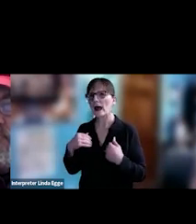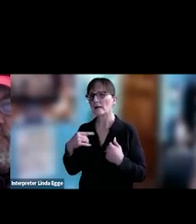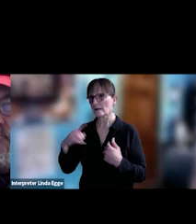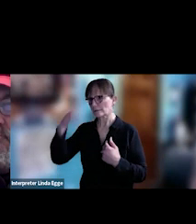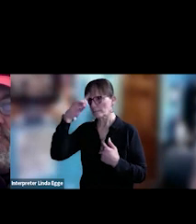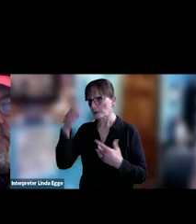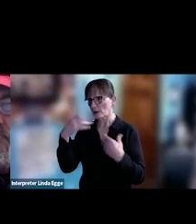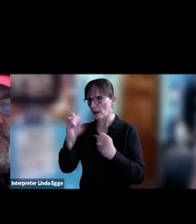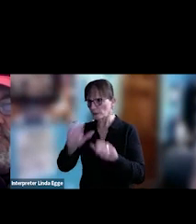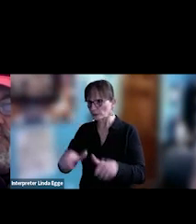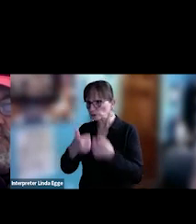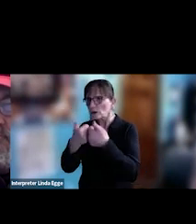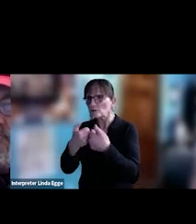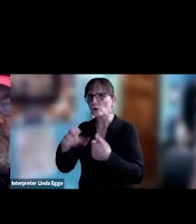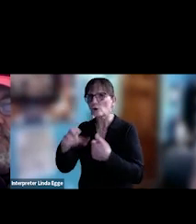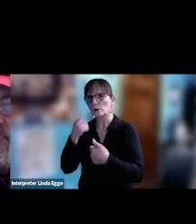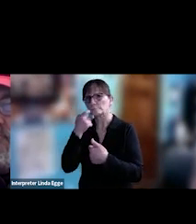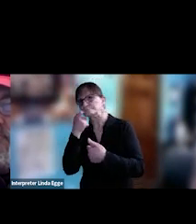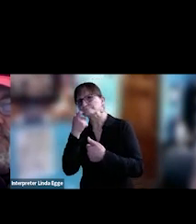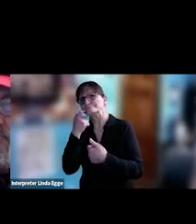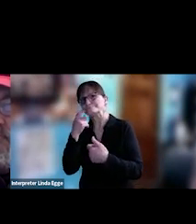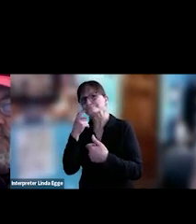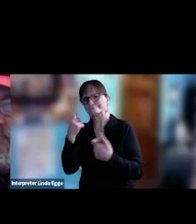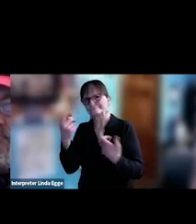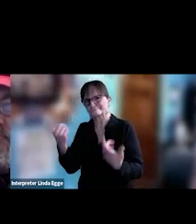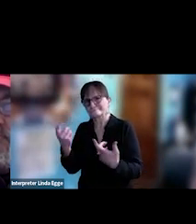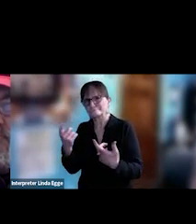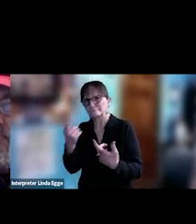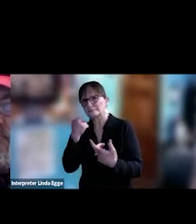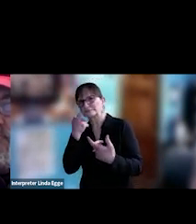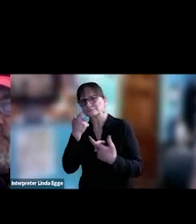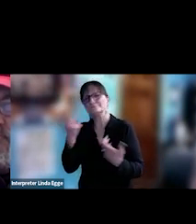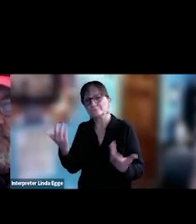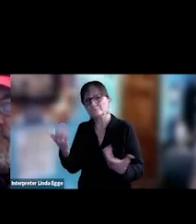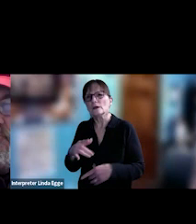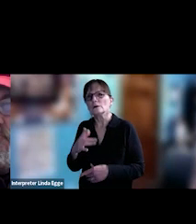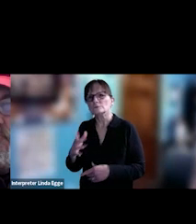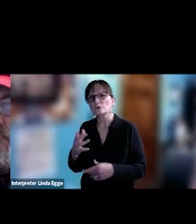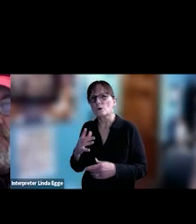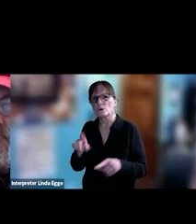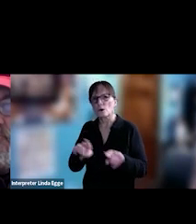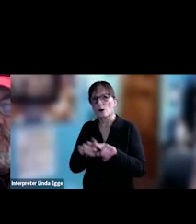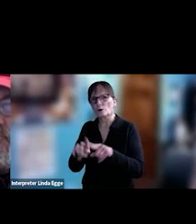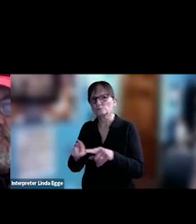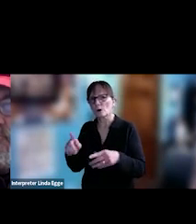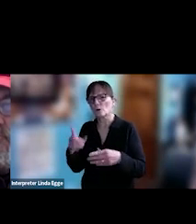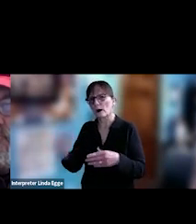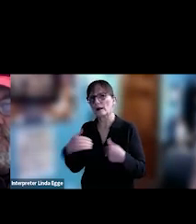in or substance abuse. And I led the PATH outreach services for 12 of those years,